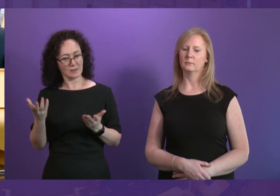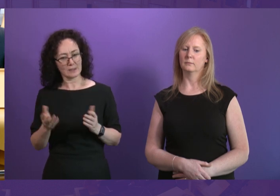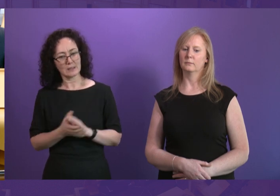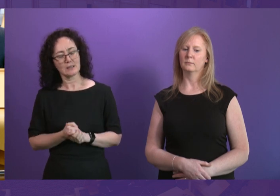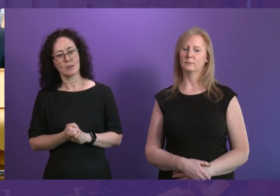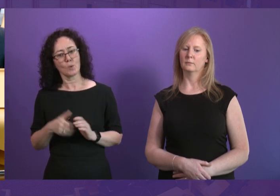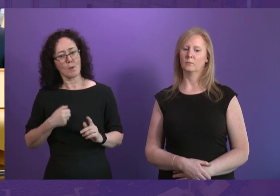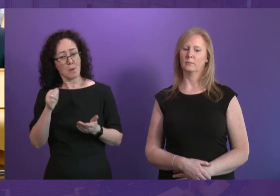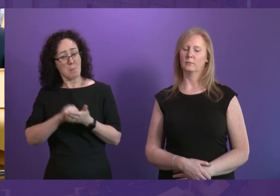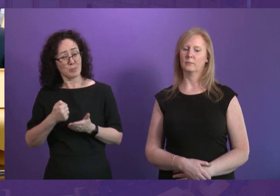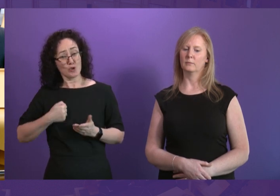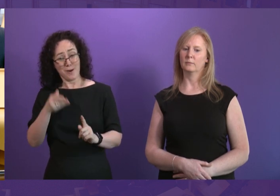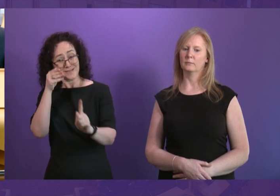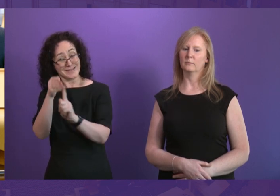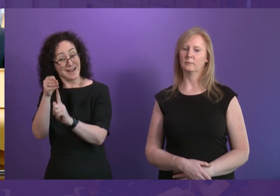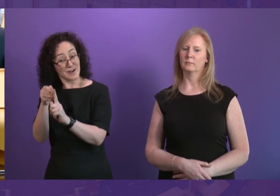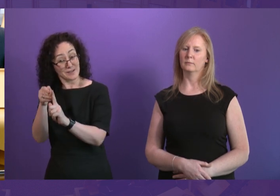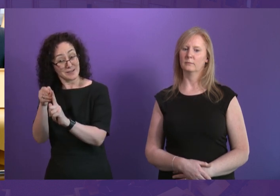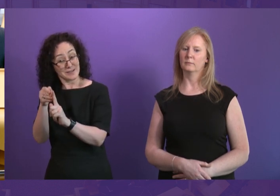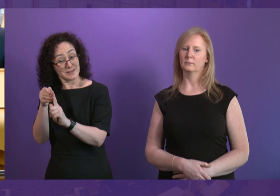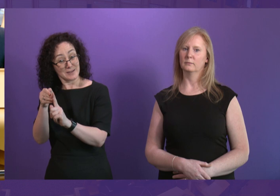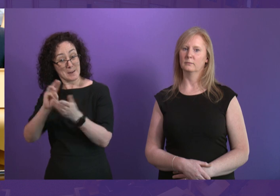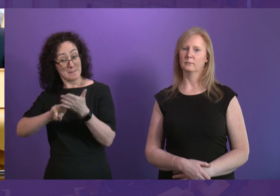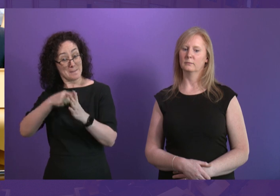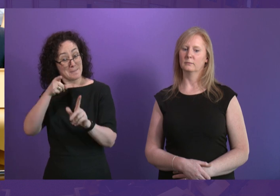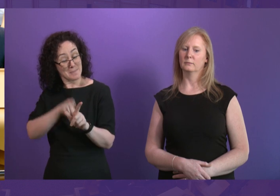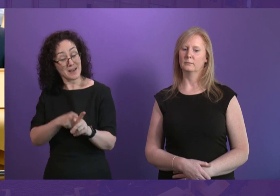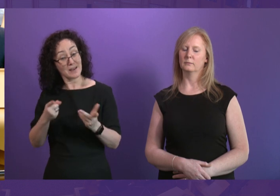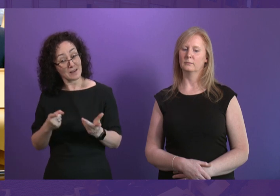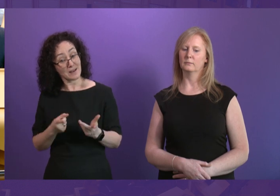says that we can now responsibly and credibly set a date to achieve net zero emissions of